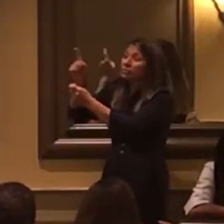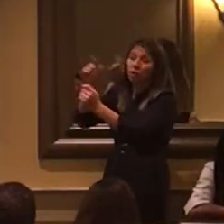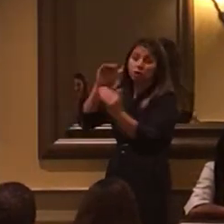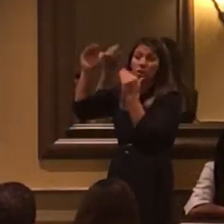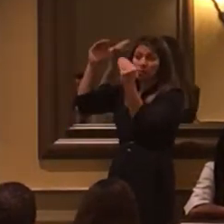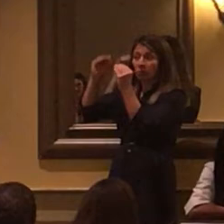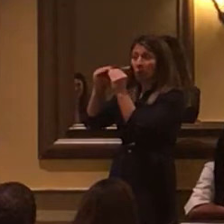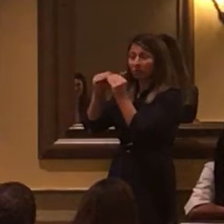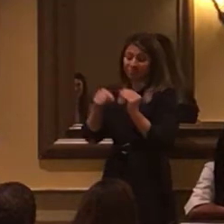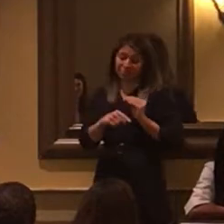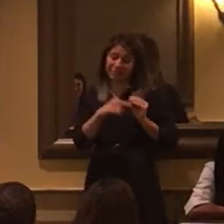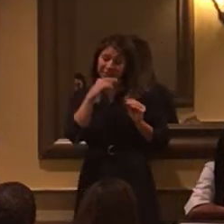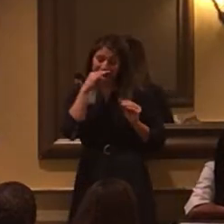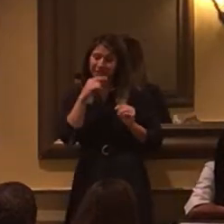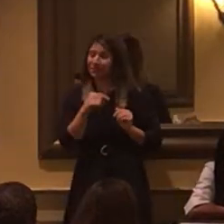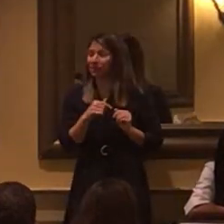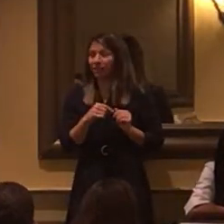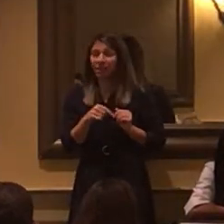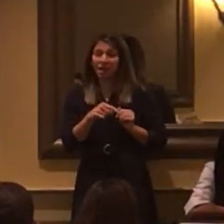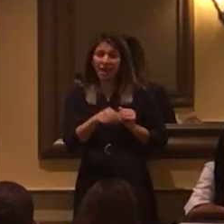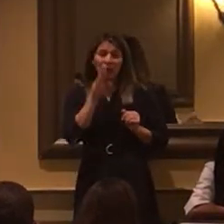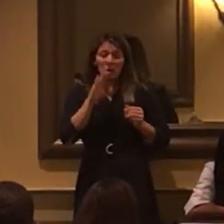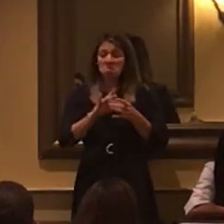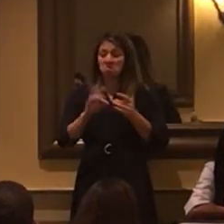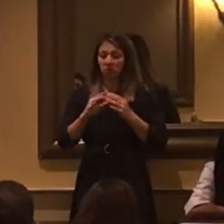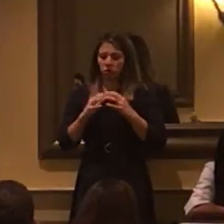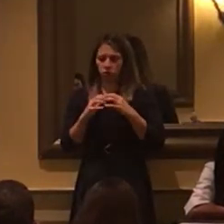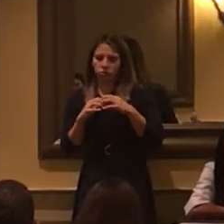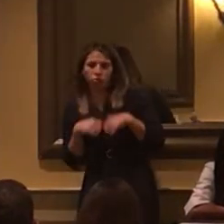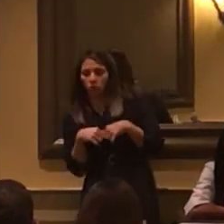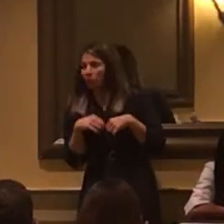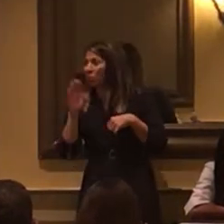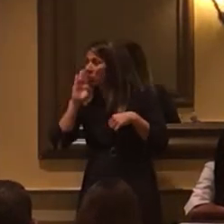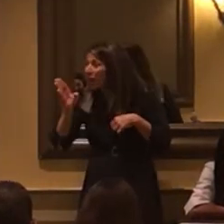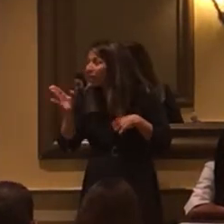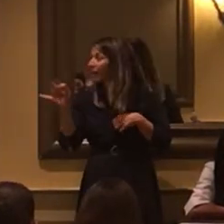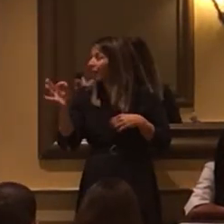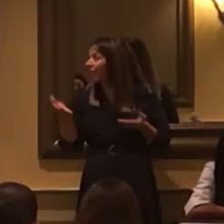because your peers, they will put you down.